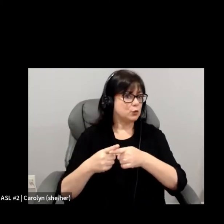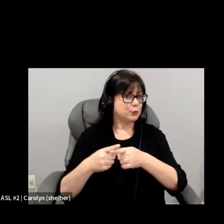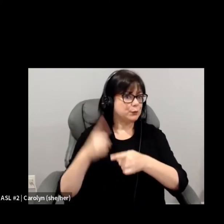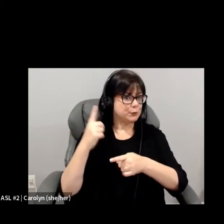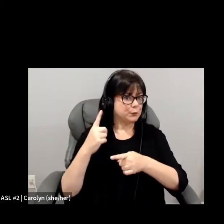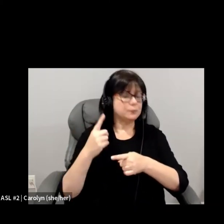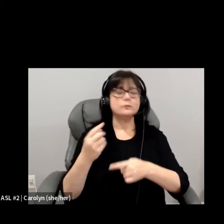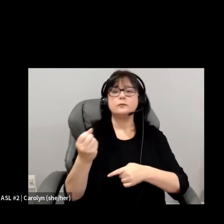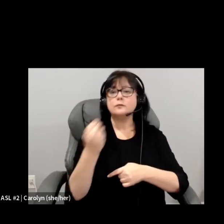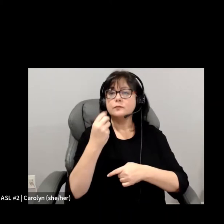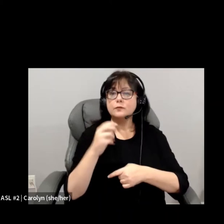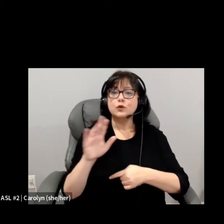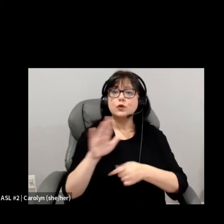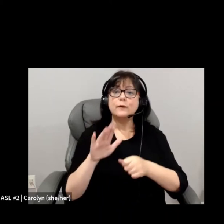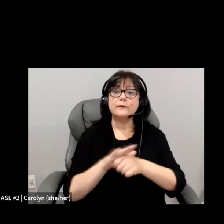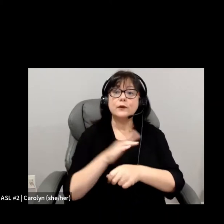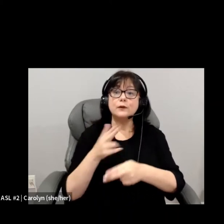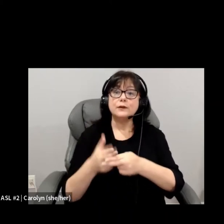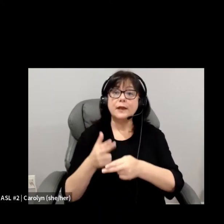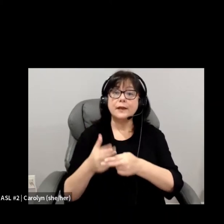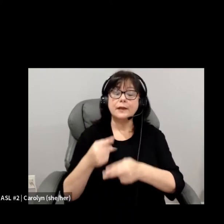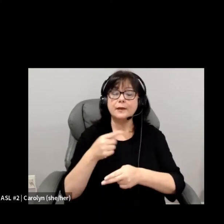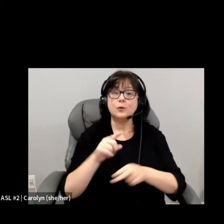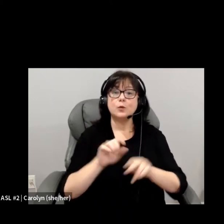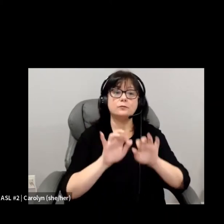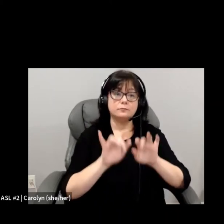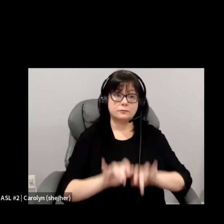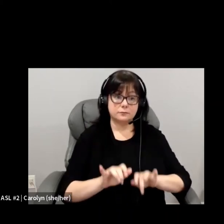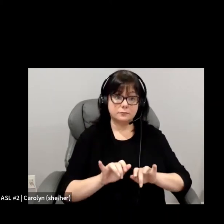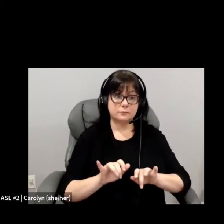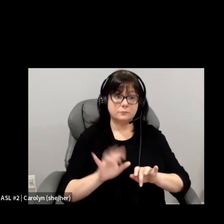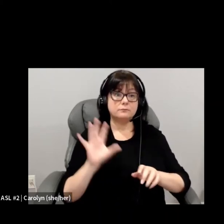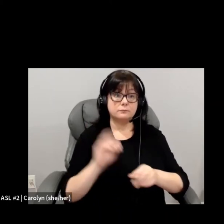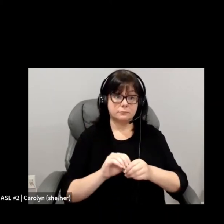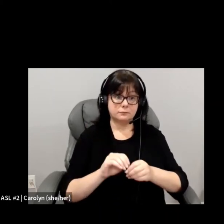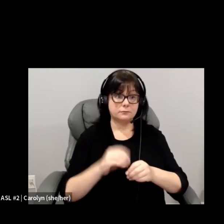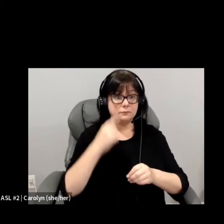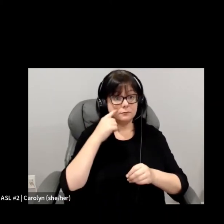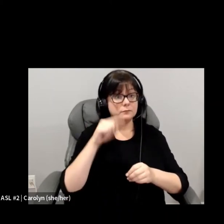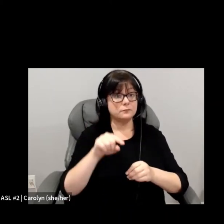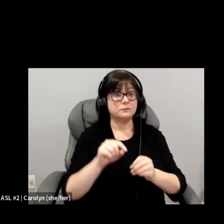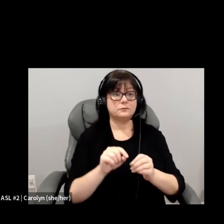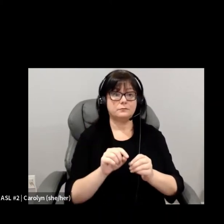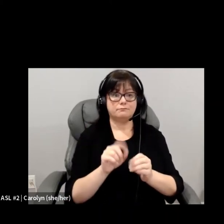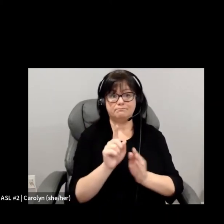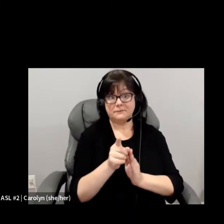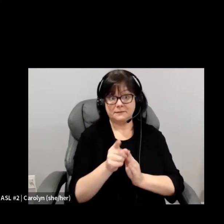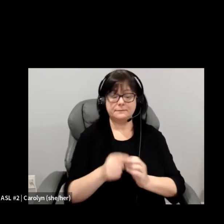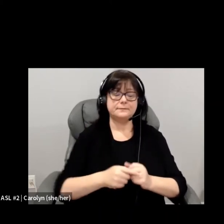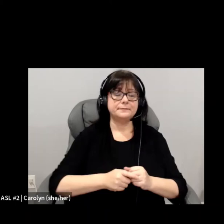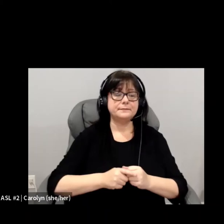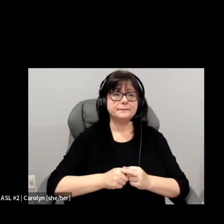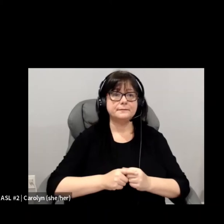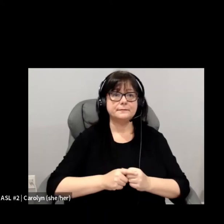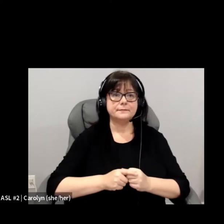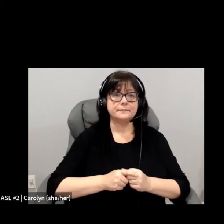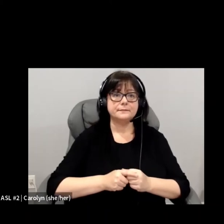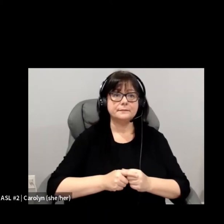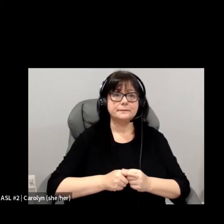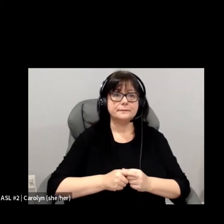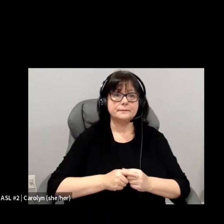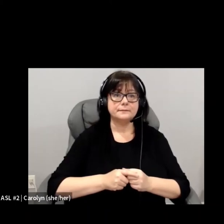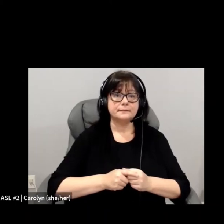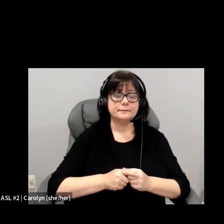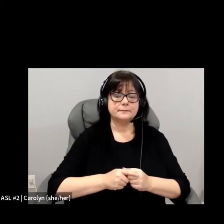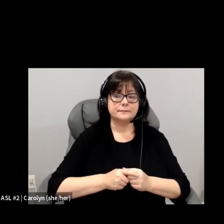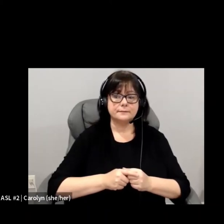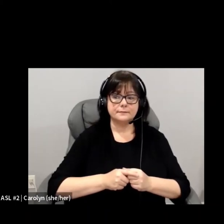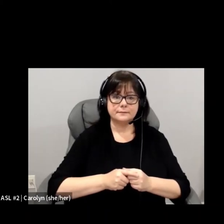IT SO THEY CAN CHANGE IT IN ZOOM.